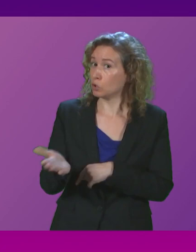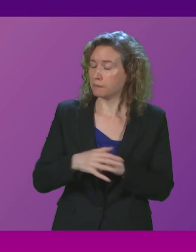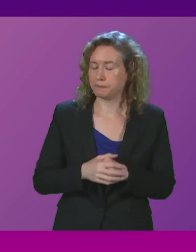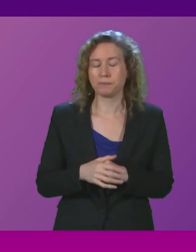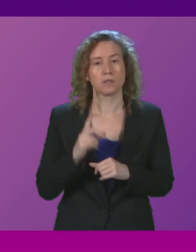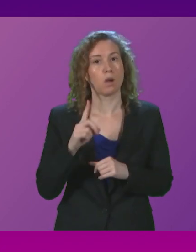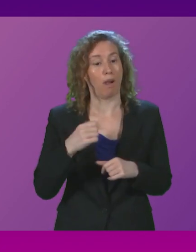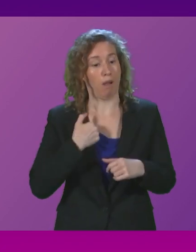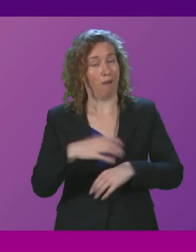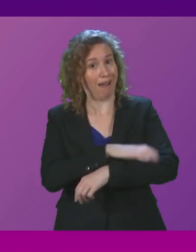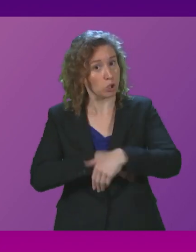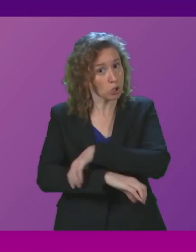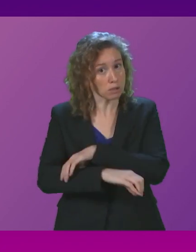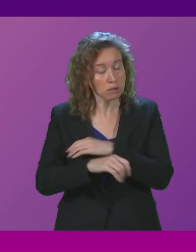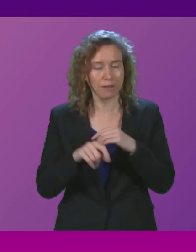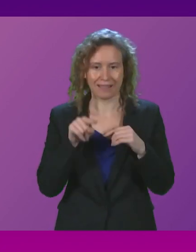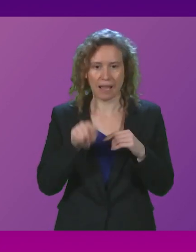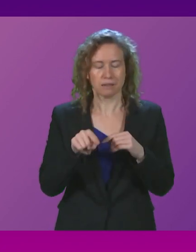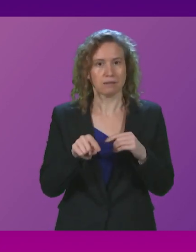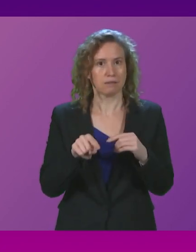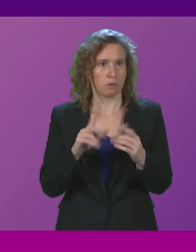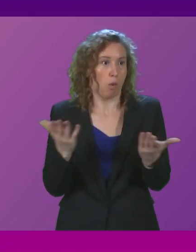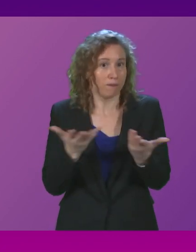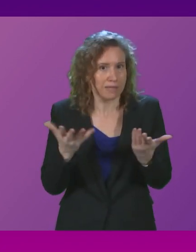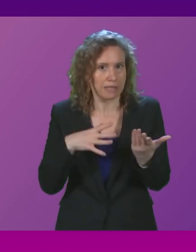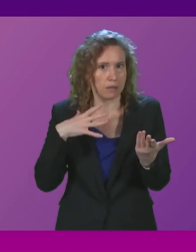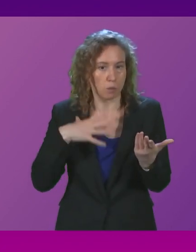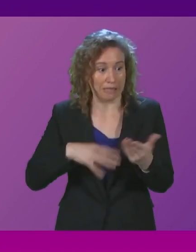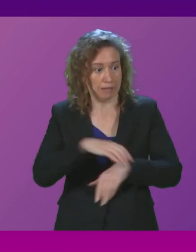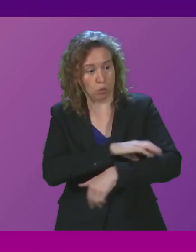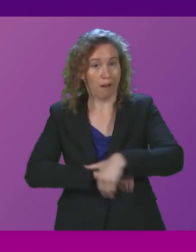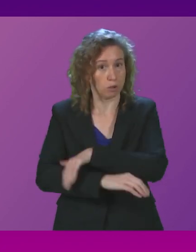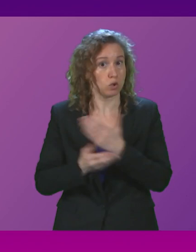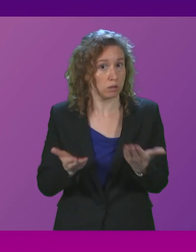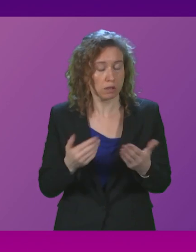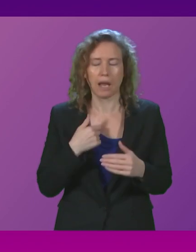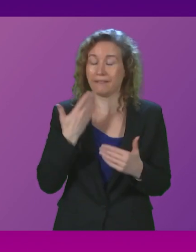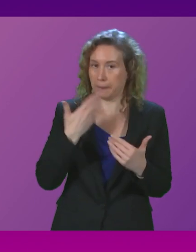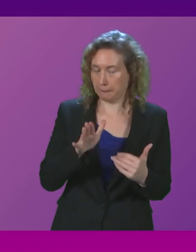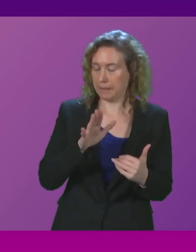On the action that we are taking, which is obviously what matters, I have referred to